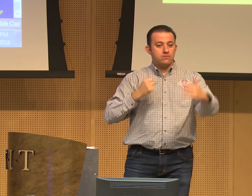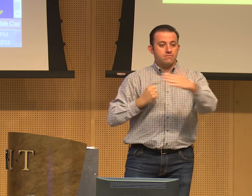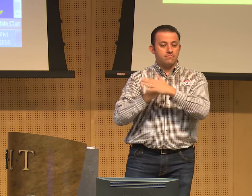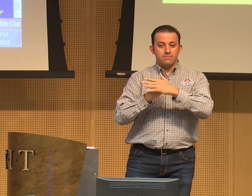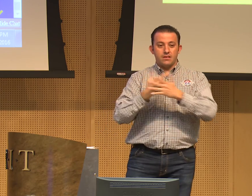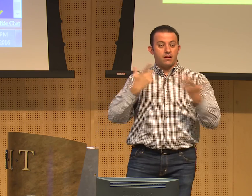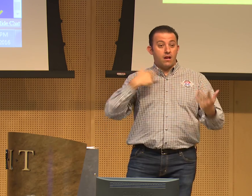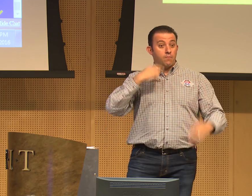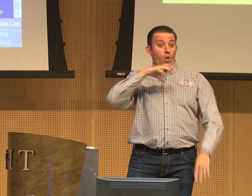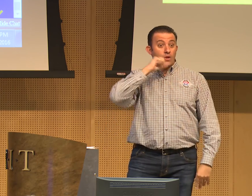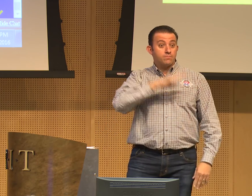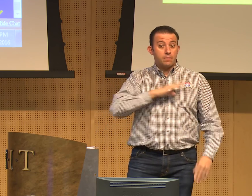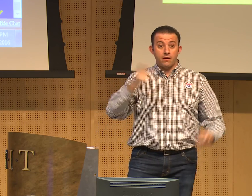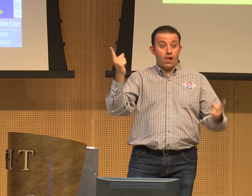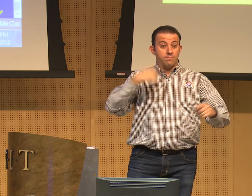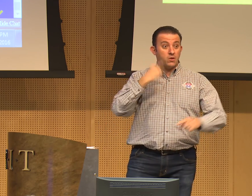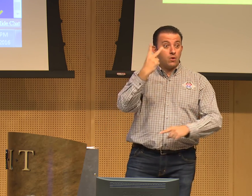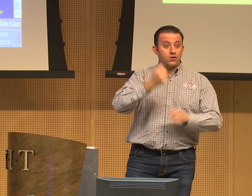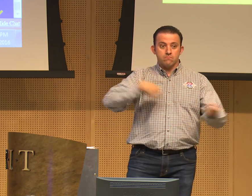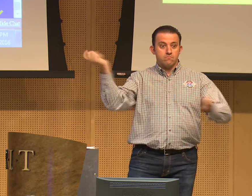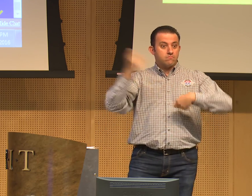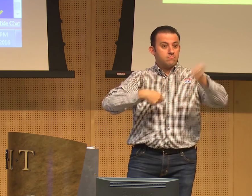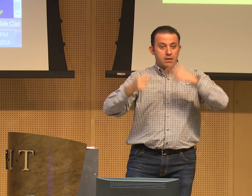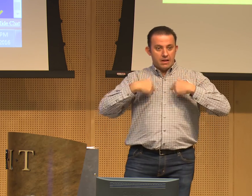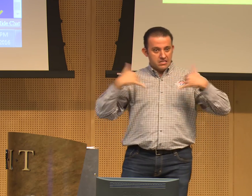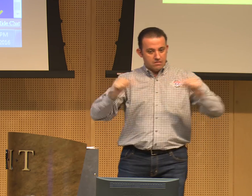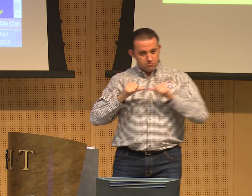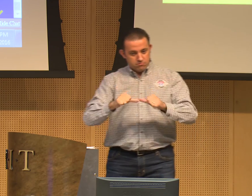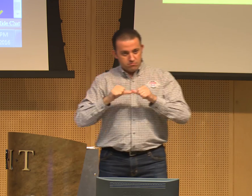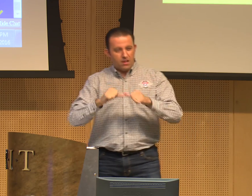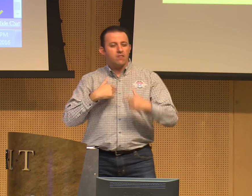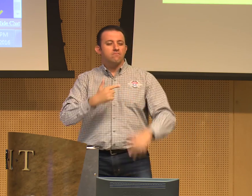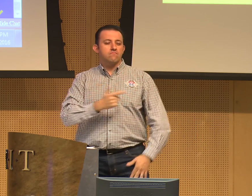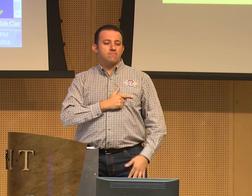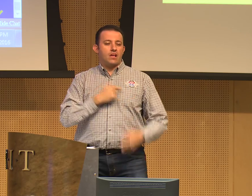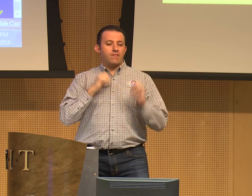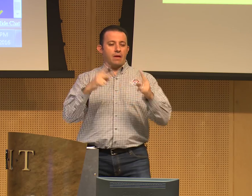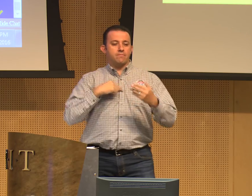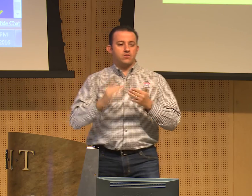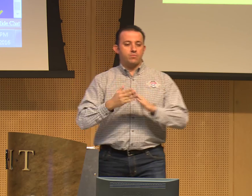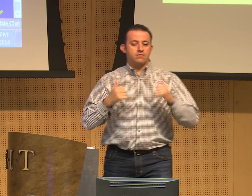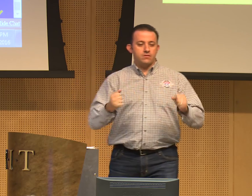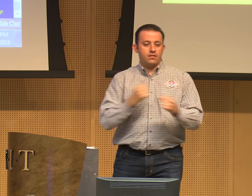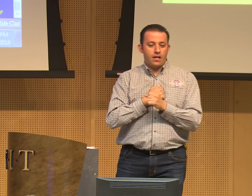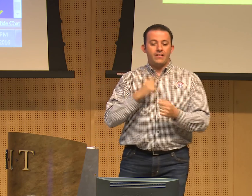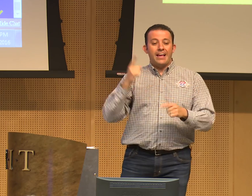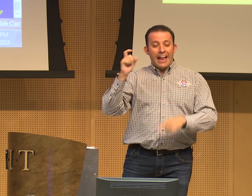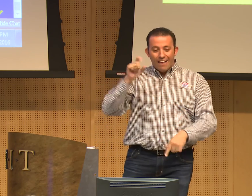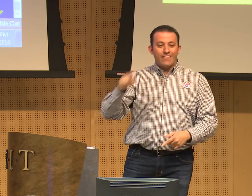After 6 years, I'm their oldest member. They normally switch out their board membership. Um, I'm proud to be a part of that.